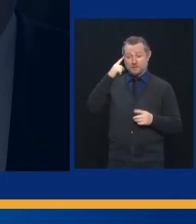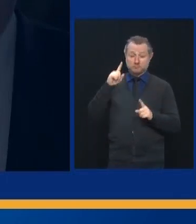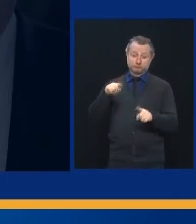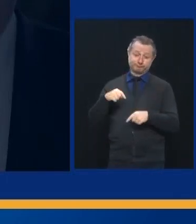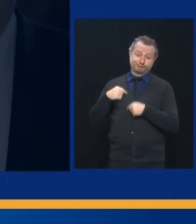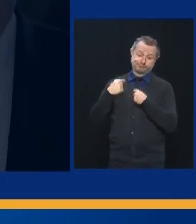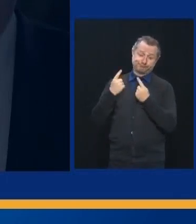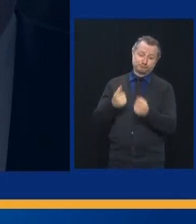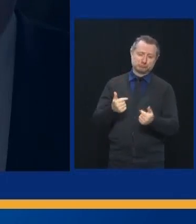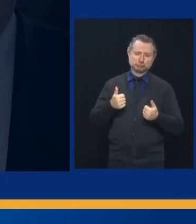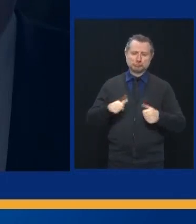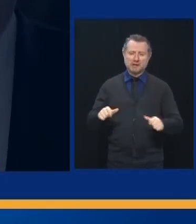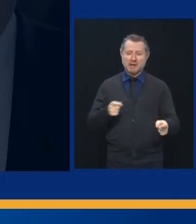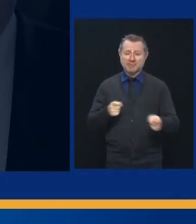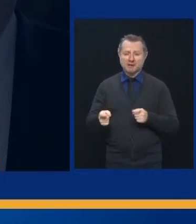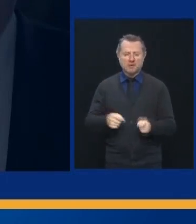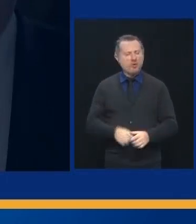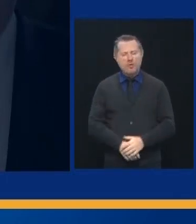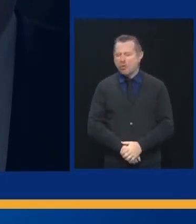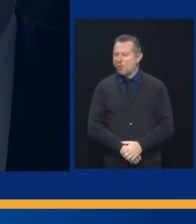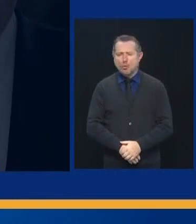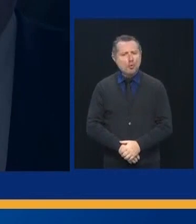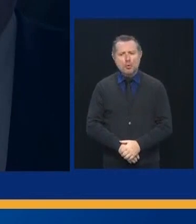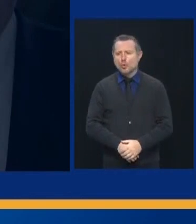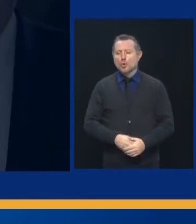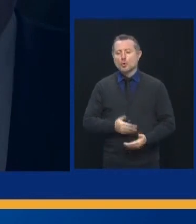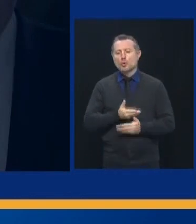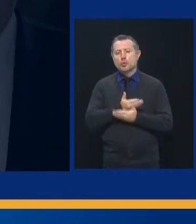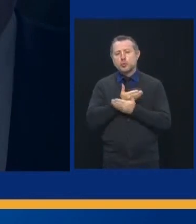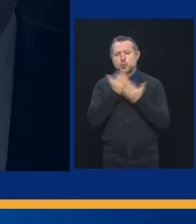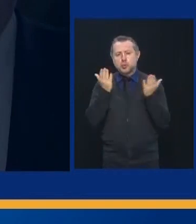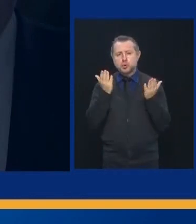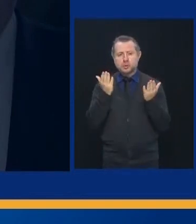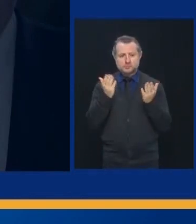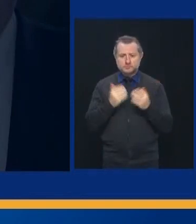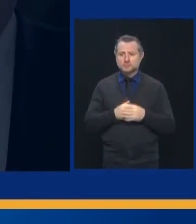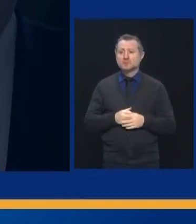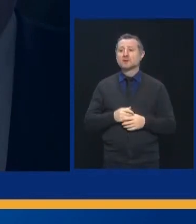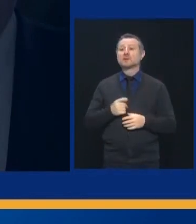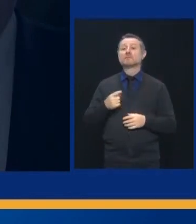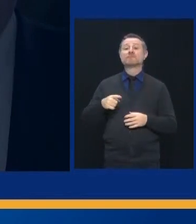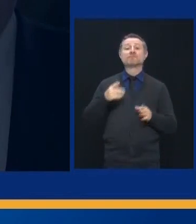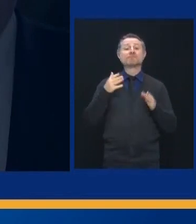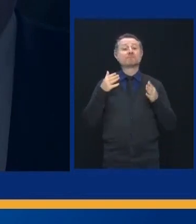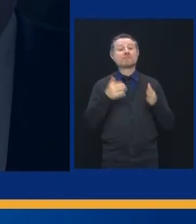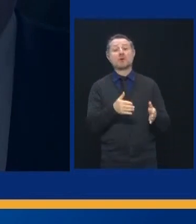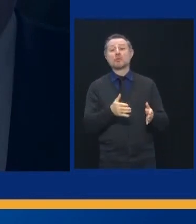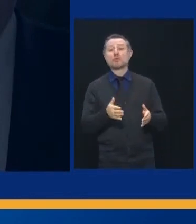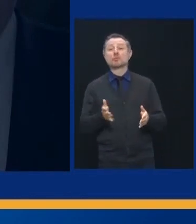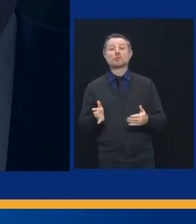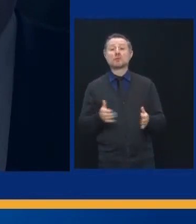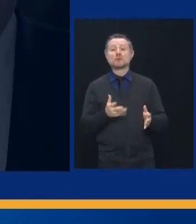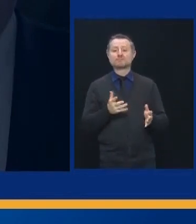TRY. AND THE FEDERAL GOVERNMENT HAS NEVER TRIED TO CONTROL THE